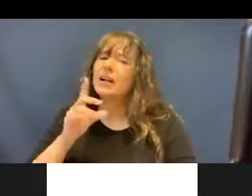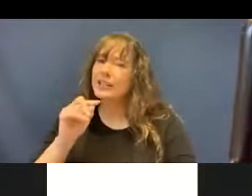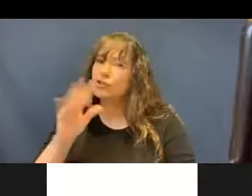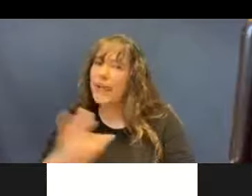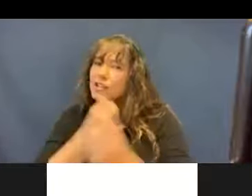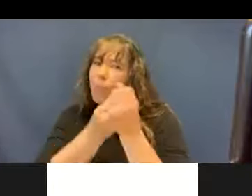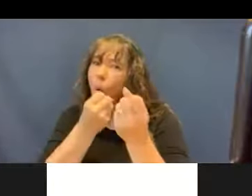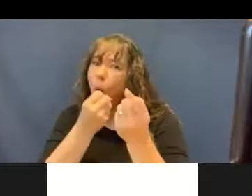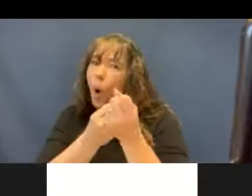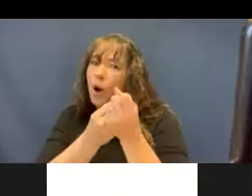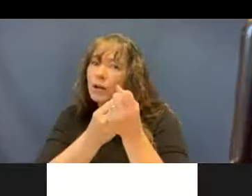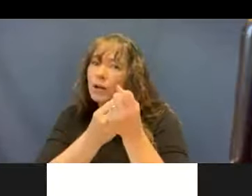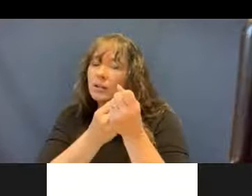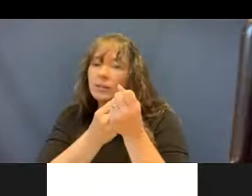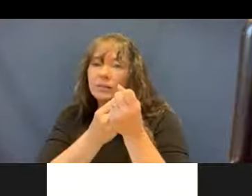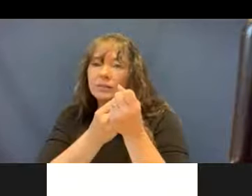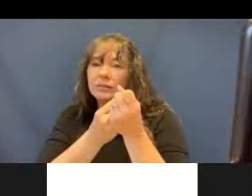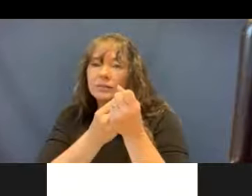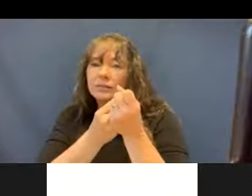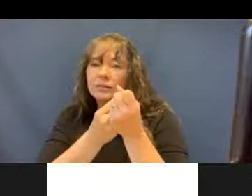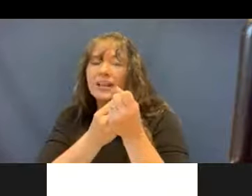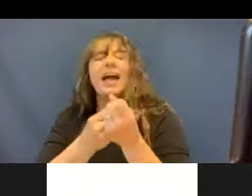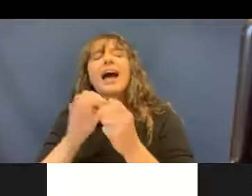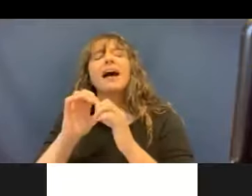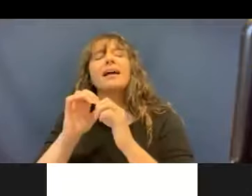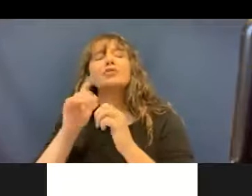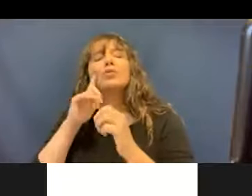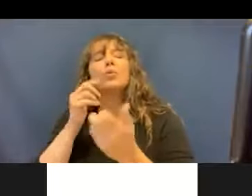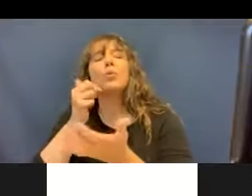What's wrong with my computer?! >> DR. DANIELLE RASTETTER: In helping to find